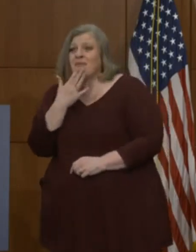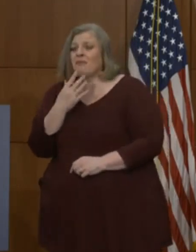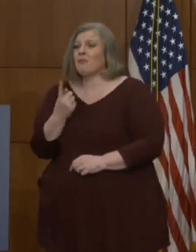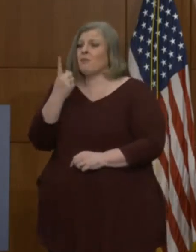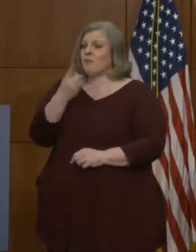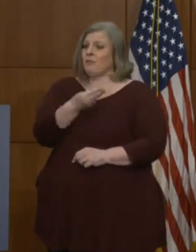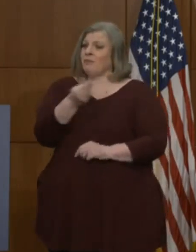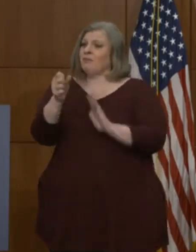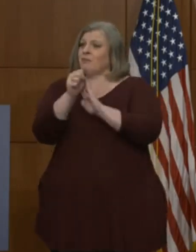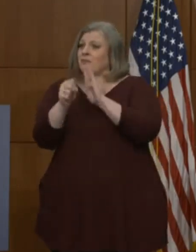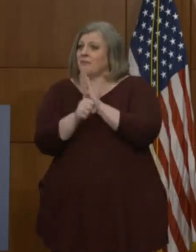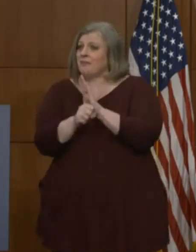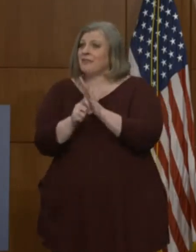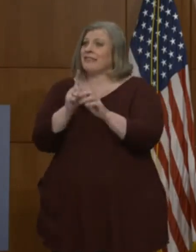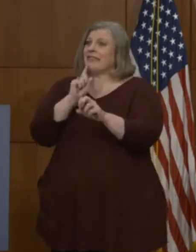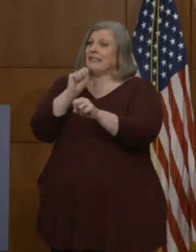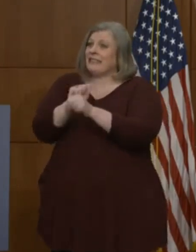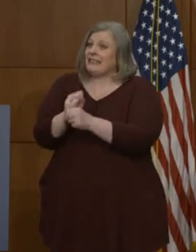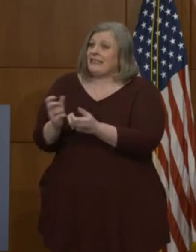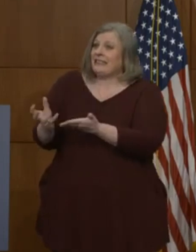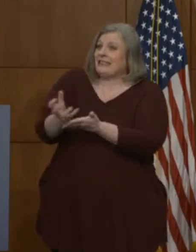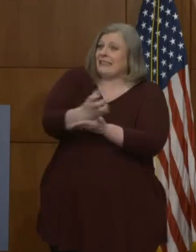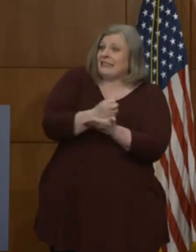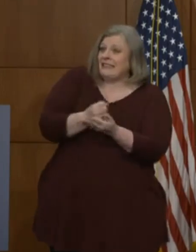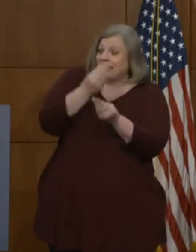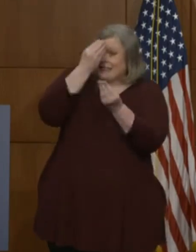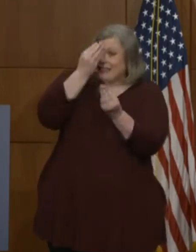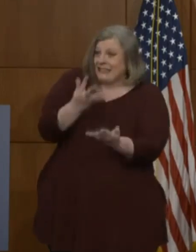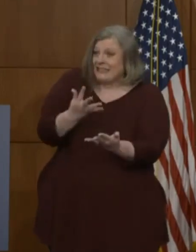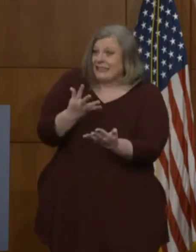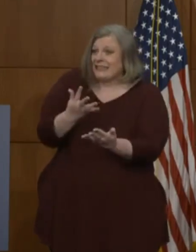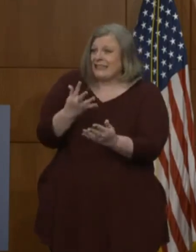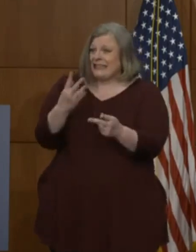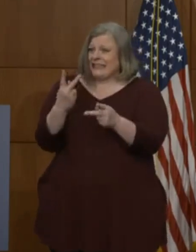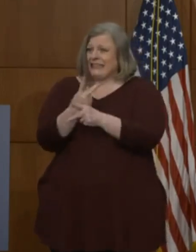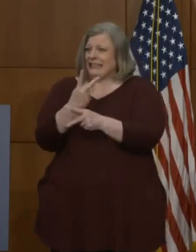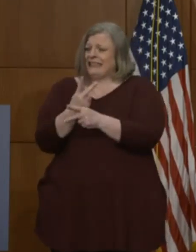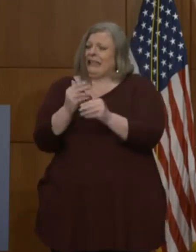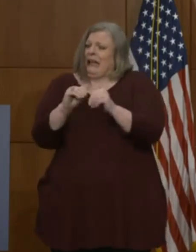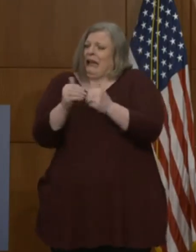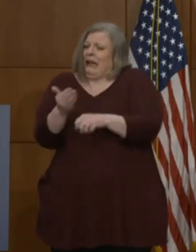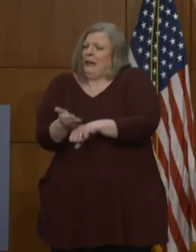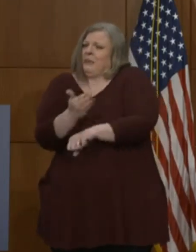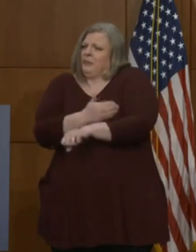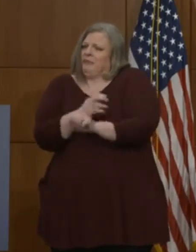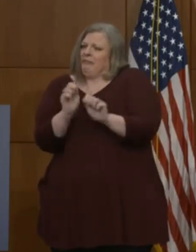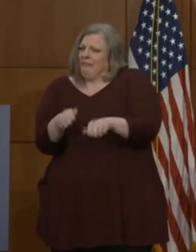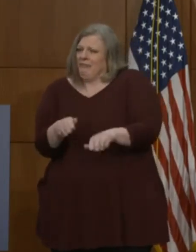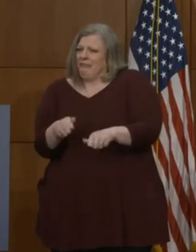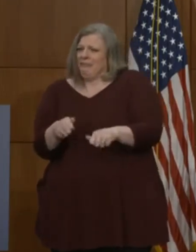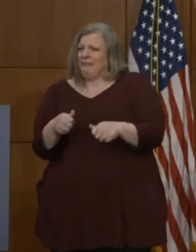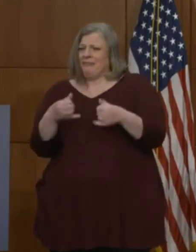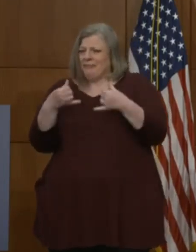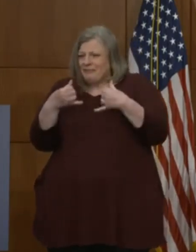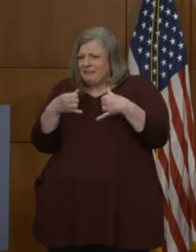ACTUALLY GIVE THAT RACE AND ETHNICITY- DATA AND WE WILL ETHNICITY- DATA AND WE WILL CONTINUE TO FIGURE OUT WAYS TO CONTINUE TO FIGURE OUT WAYS TO IMPROVE- THAT- WITH THAT